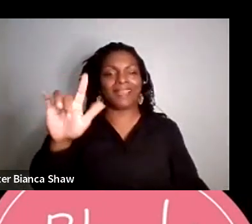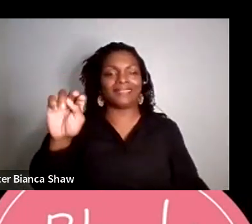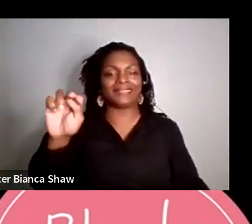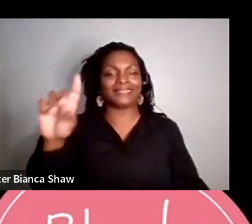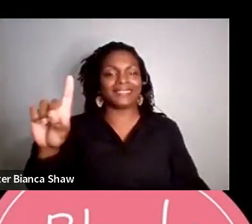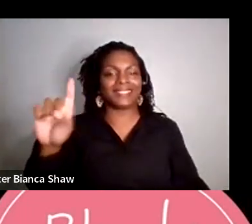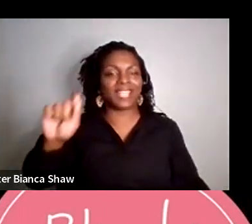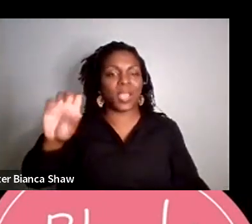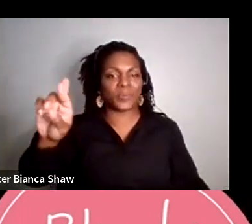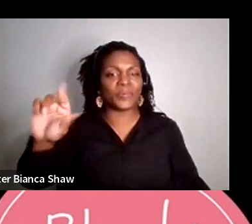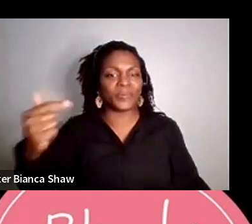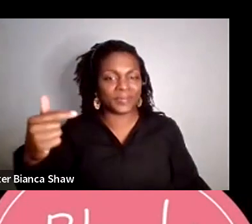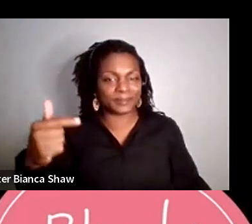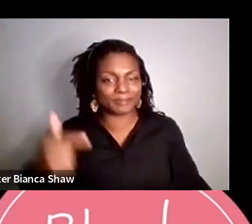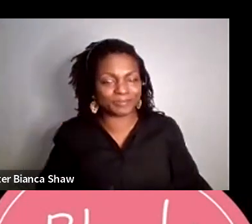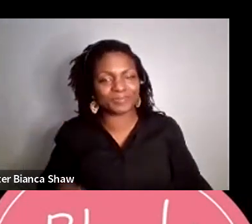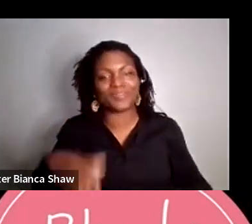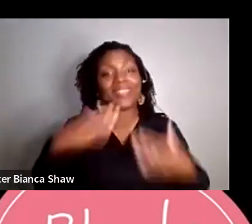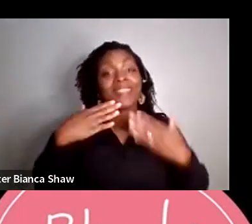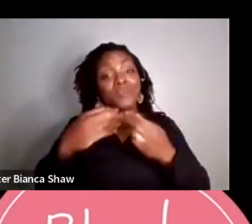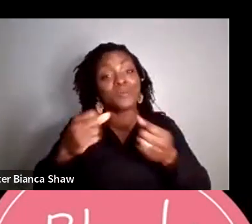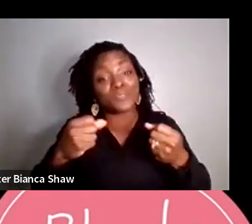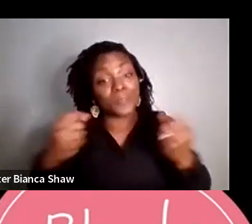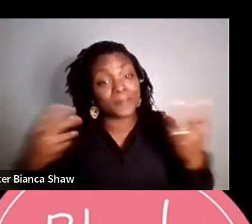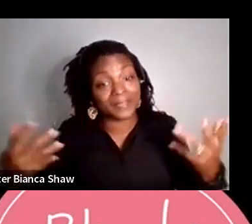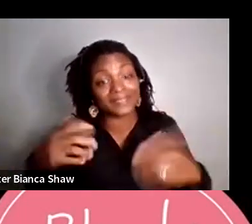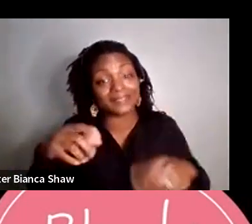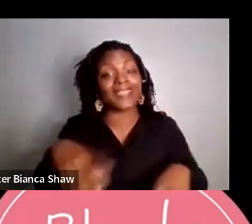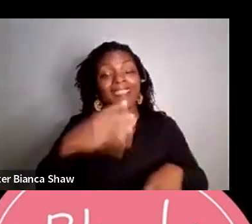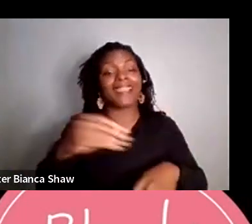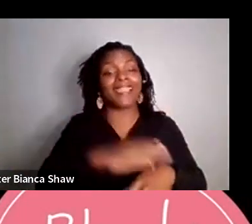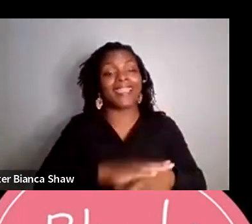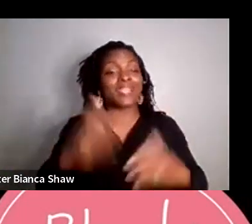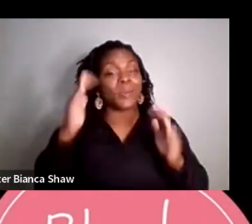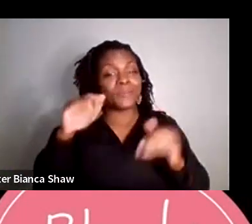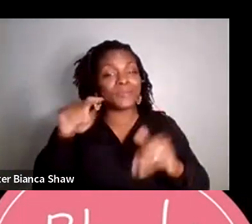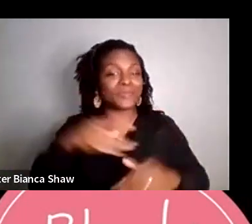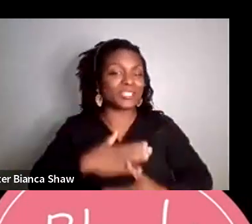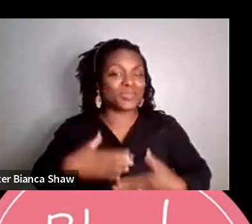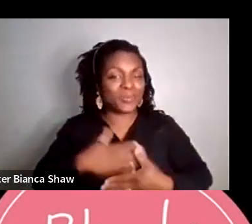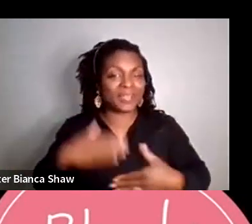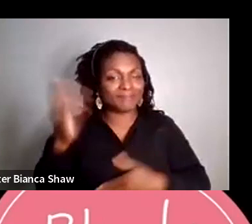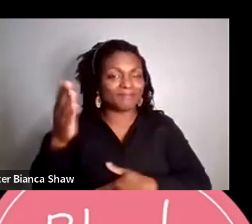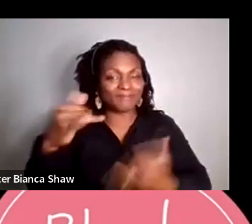we can again. Thank you, guys, and we hope you enjoyed the presentation